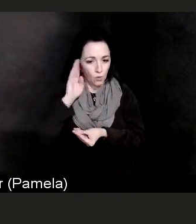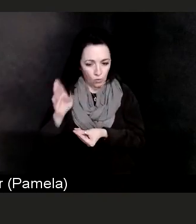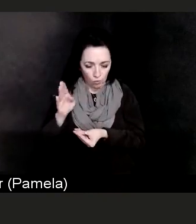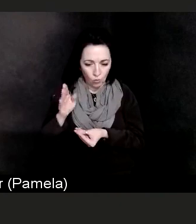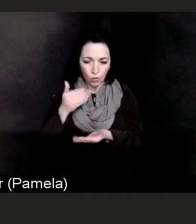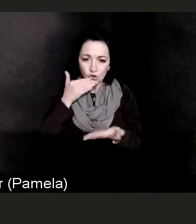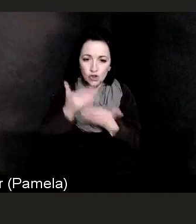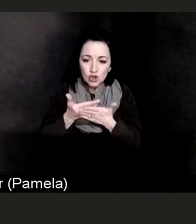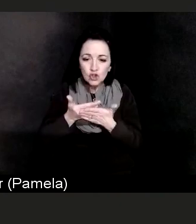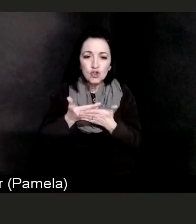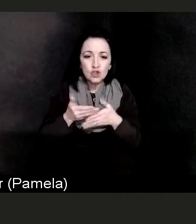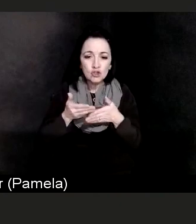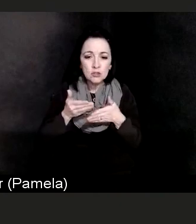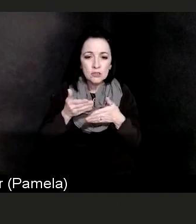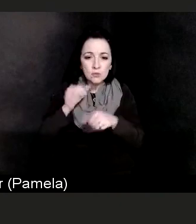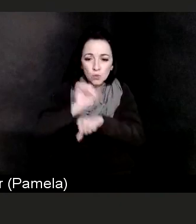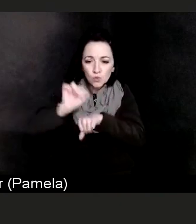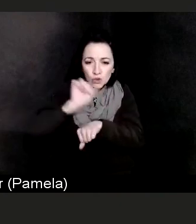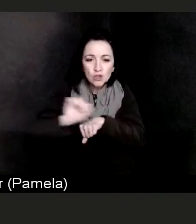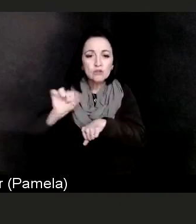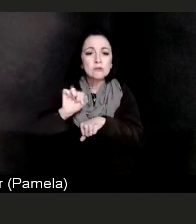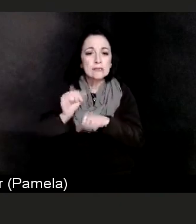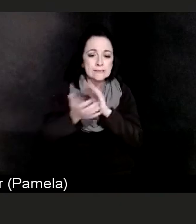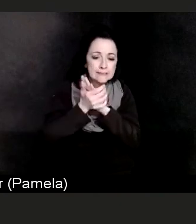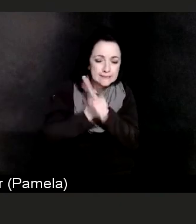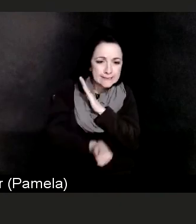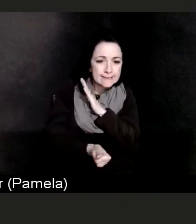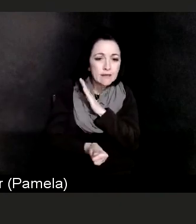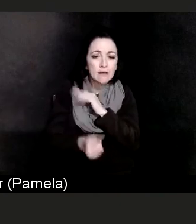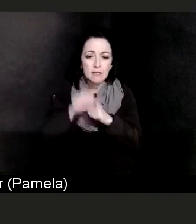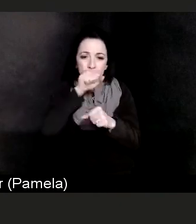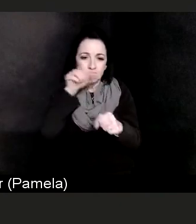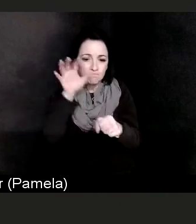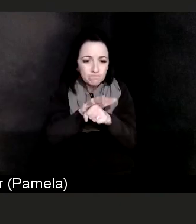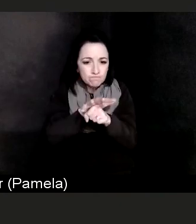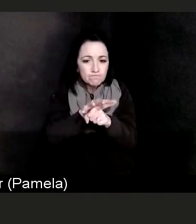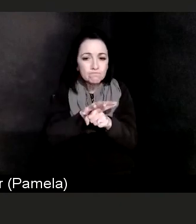with skill, and with accuracy to make sure that we don't